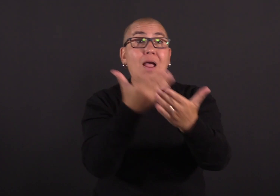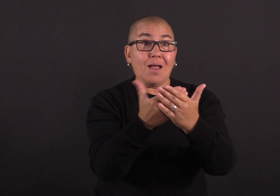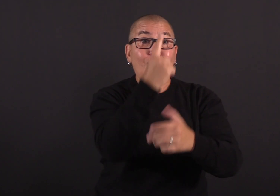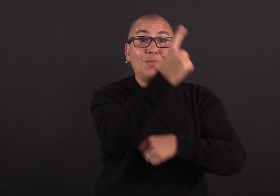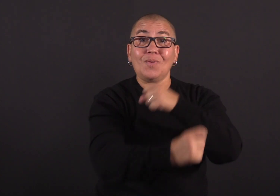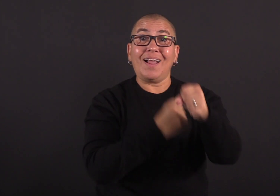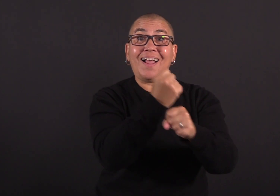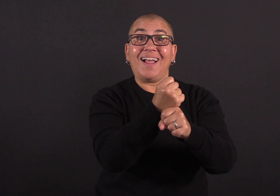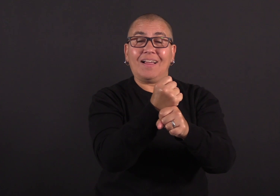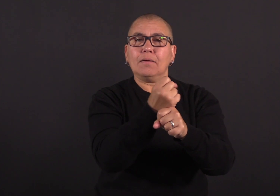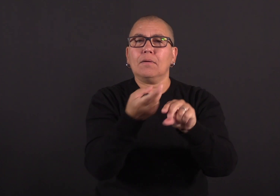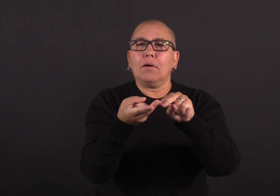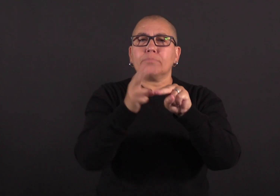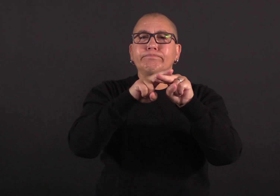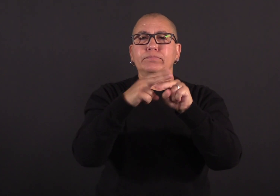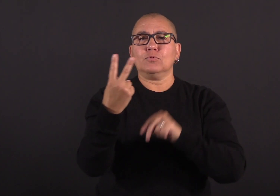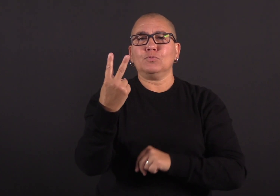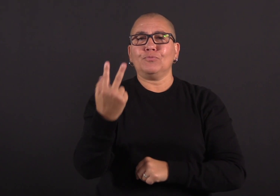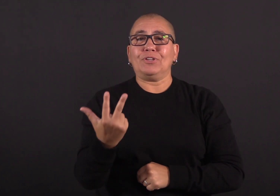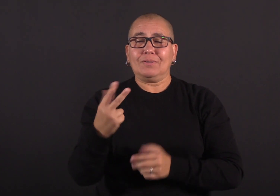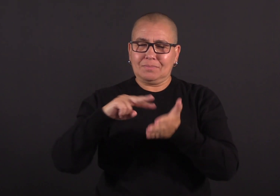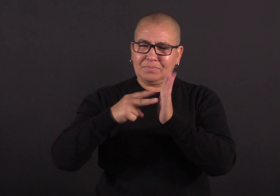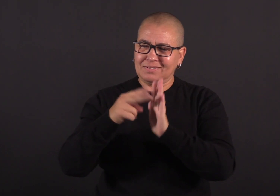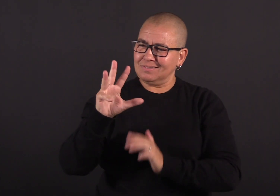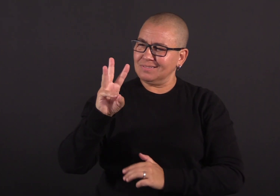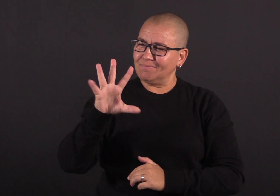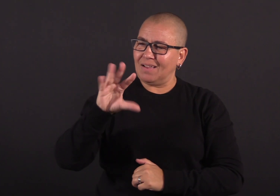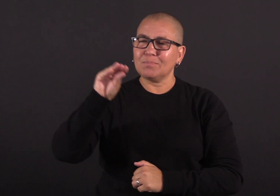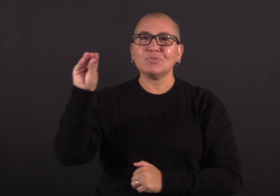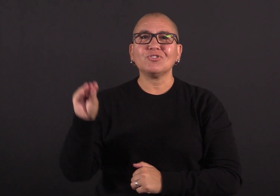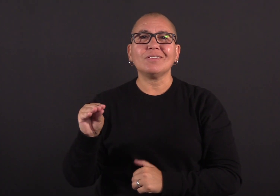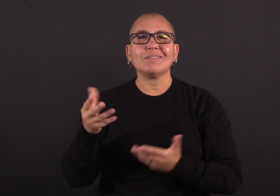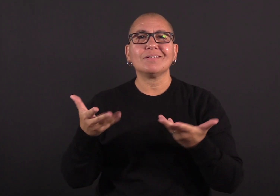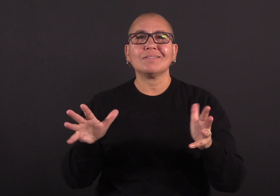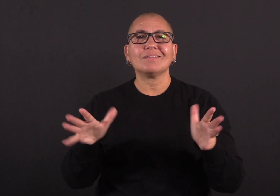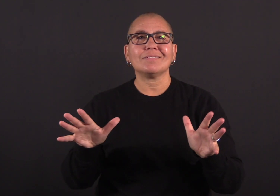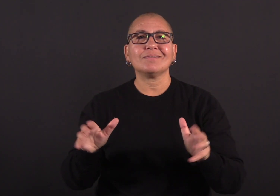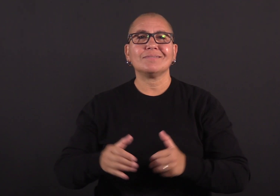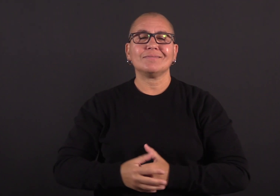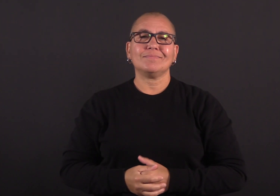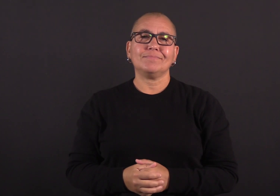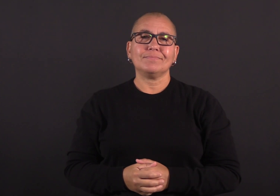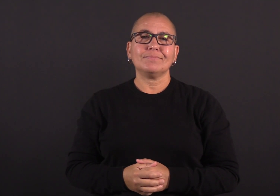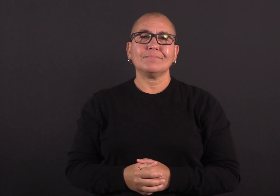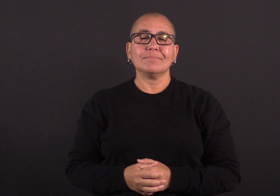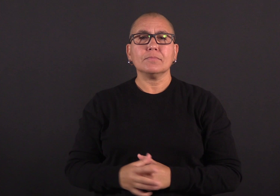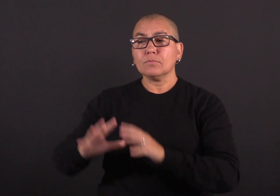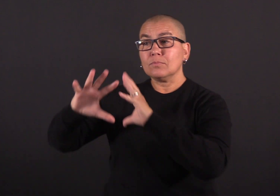first authorized. By the end of 2022, only about two-thirds of young adults were fully vaccinated.